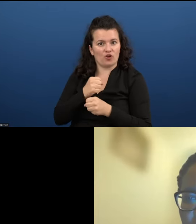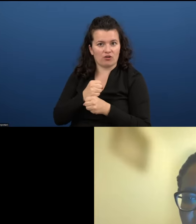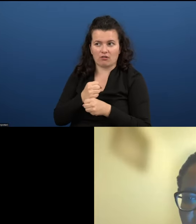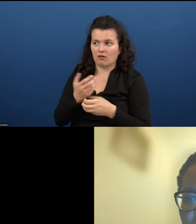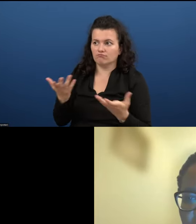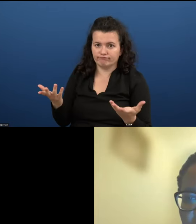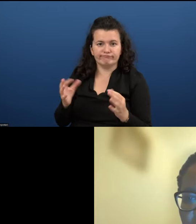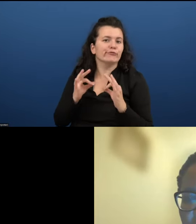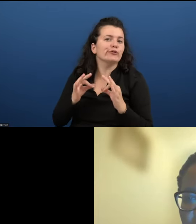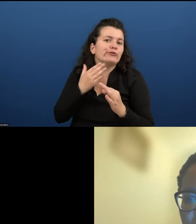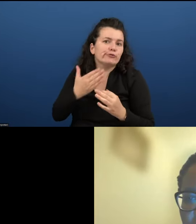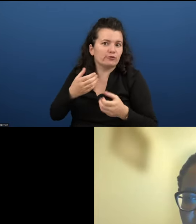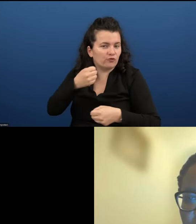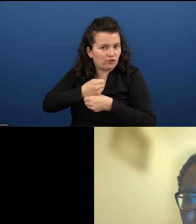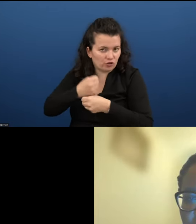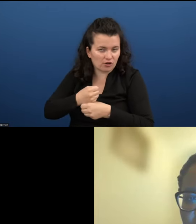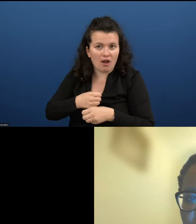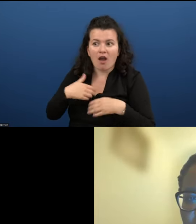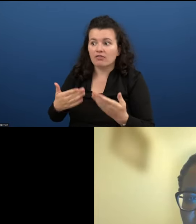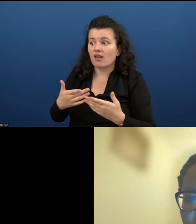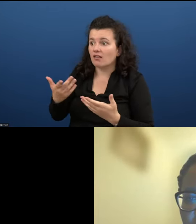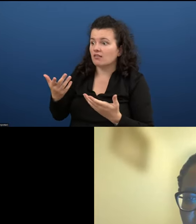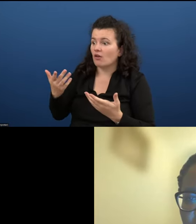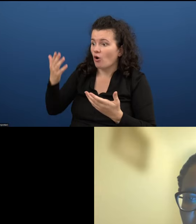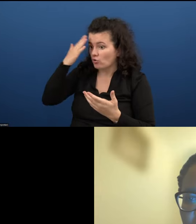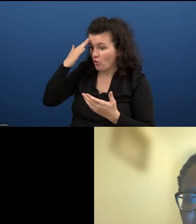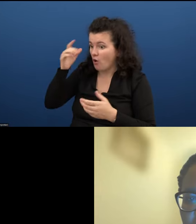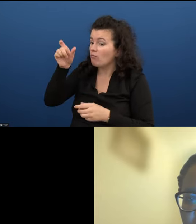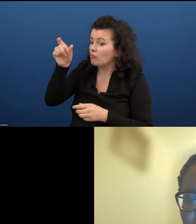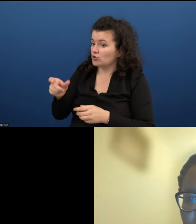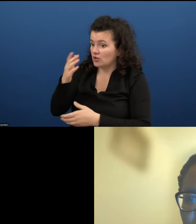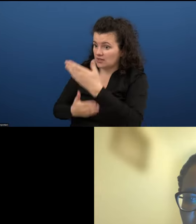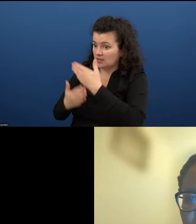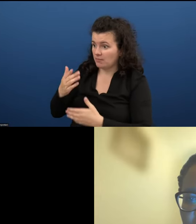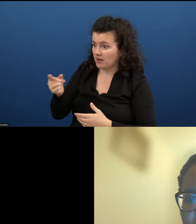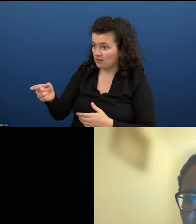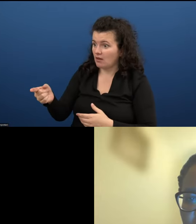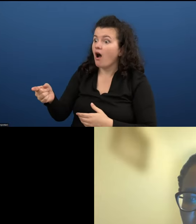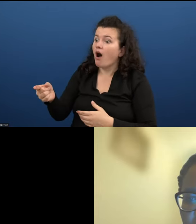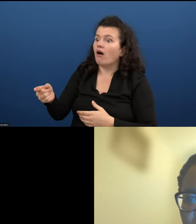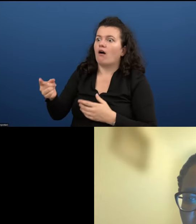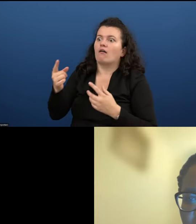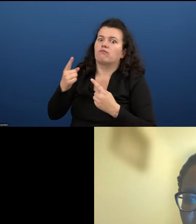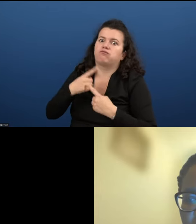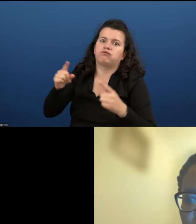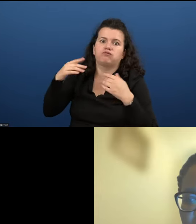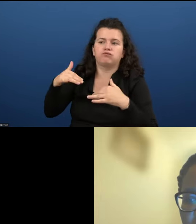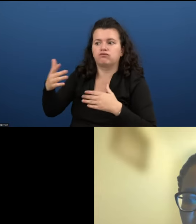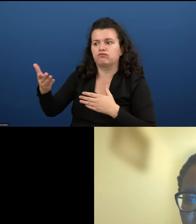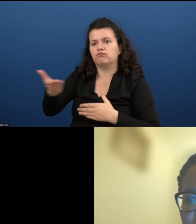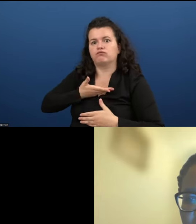employed and want everybody else get their career progress and improve.